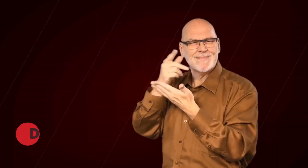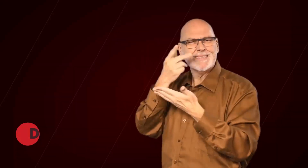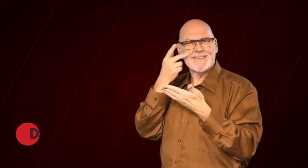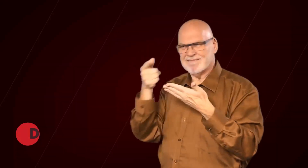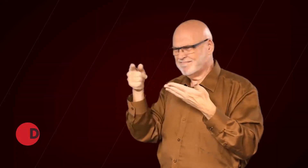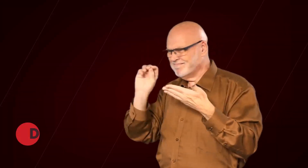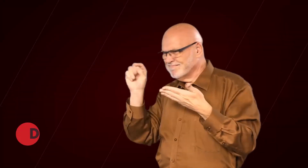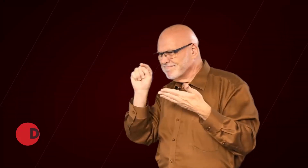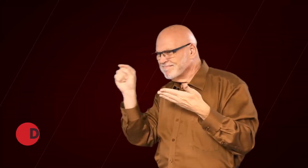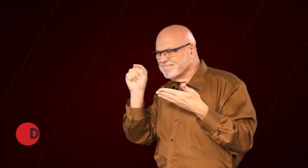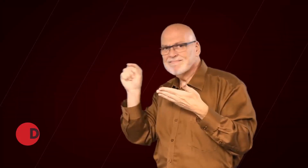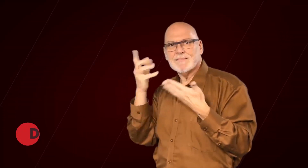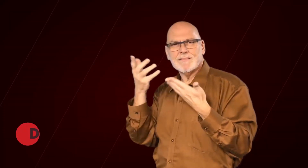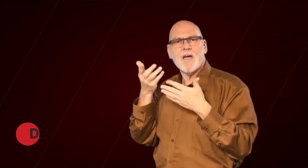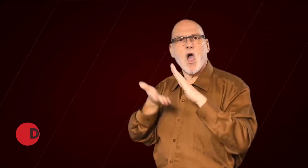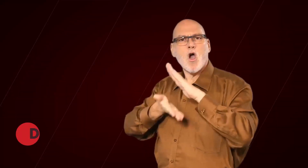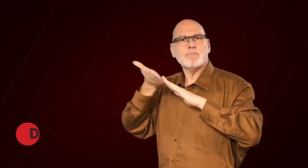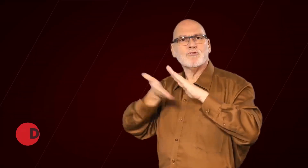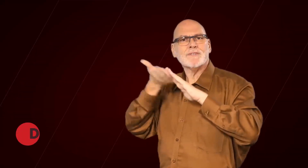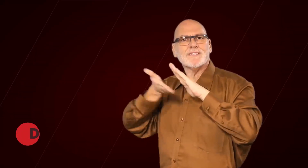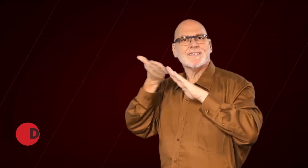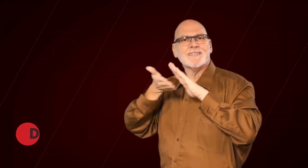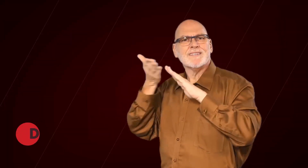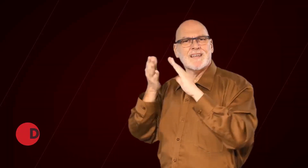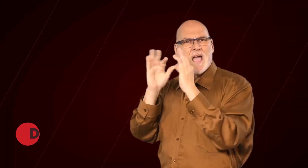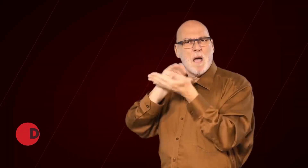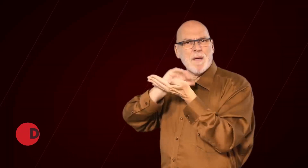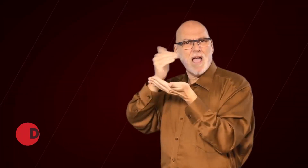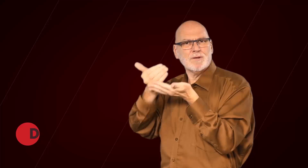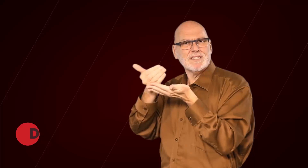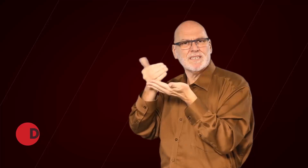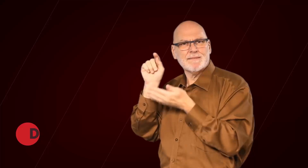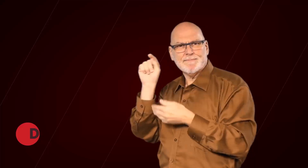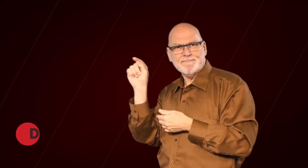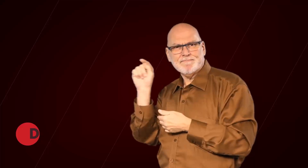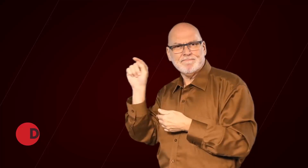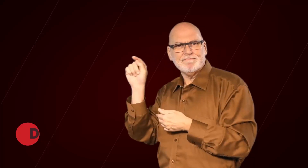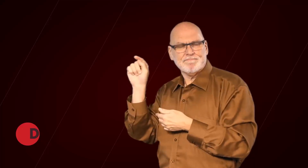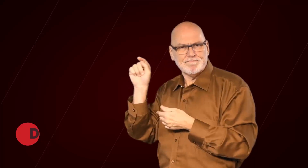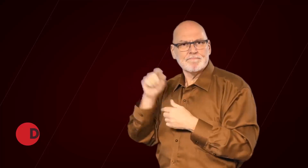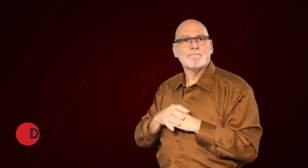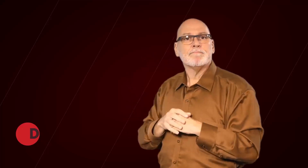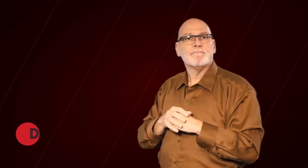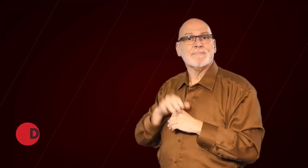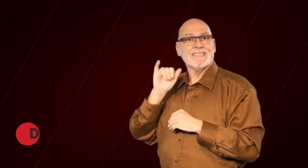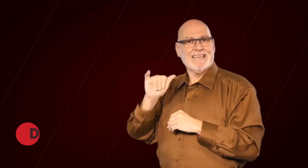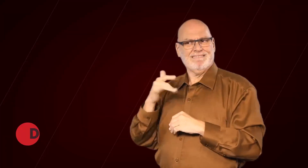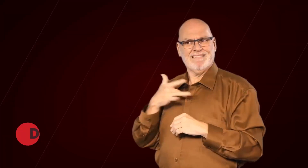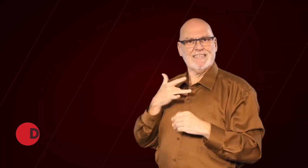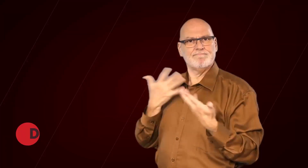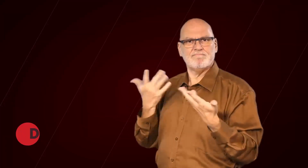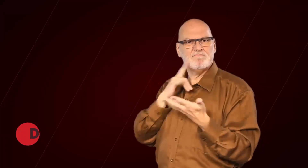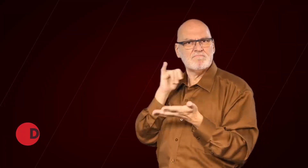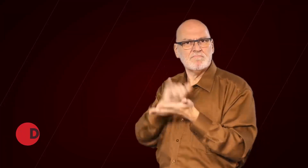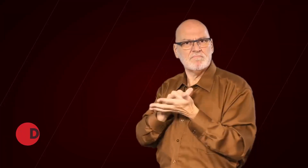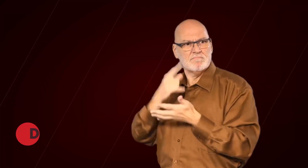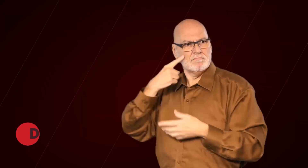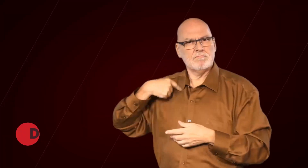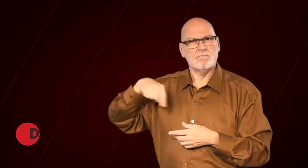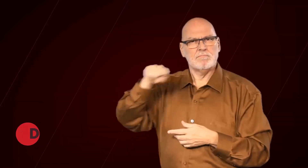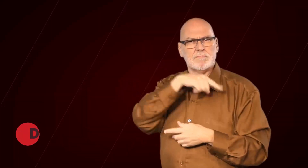where they left out "Operations" amounts which makes it impossible for